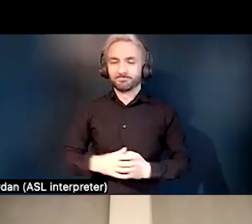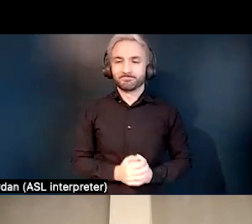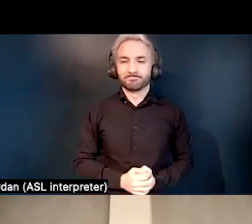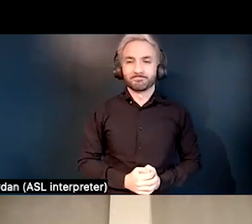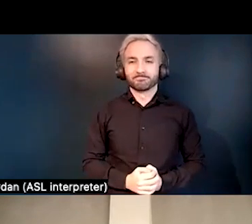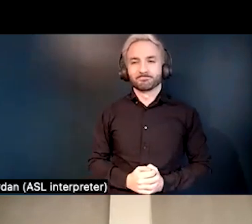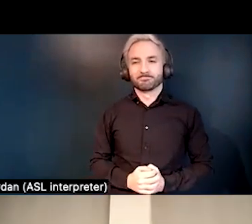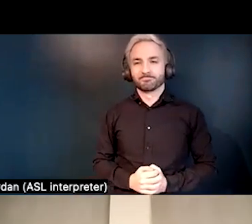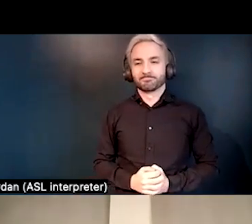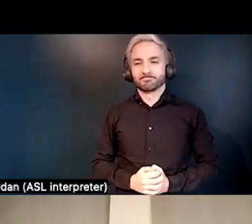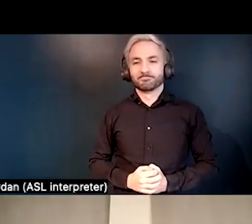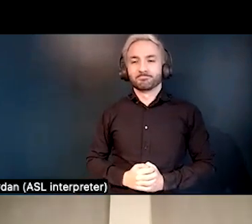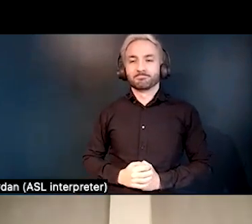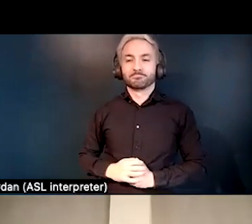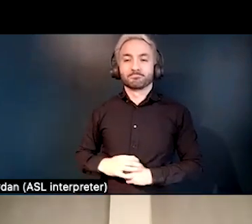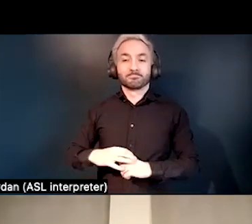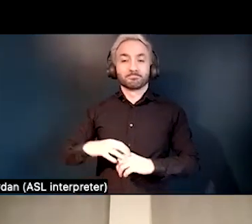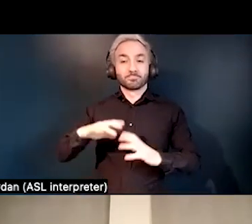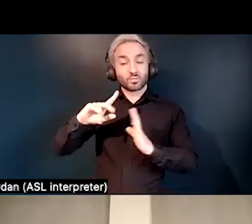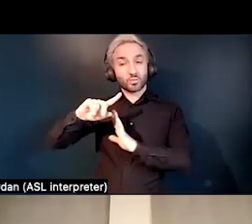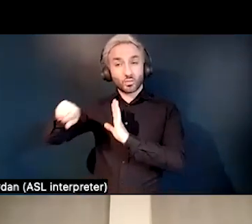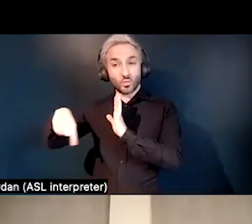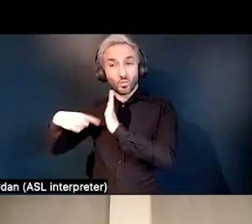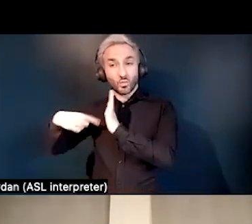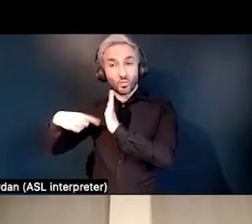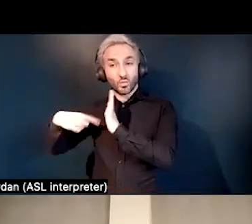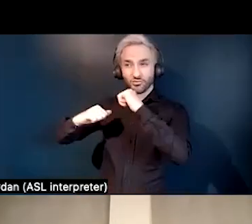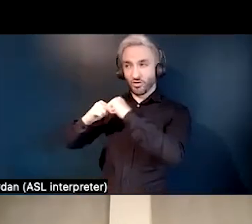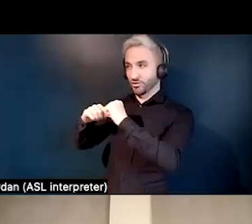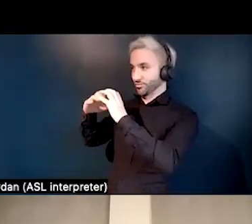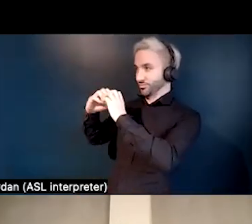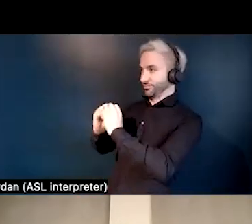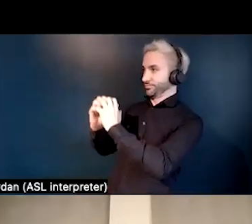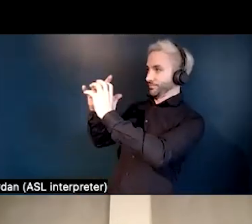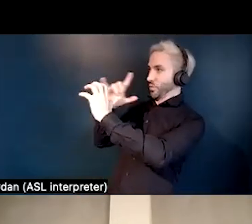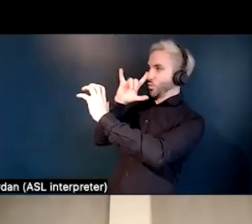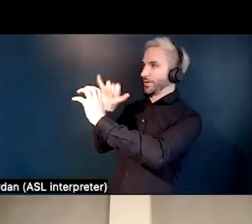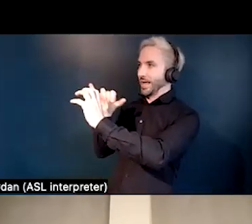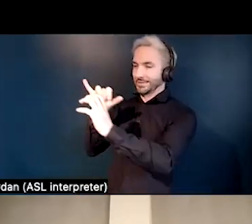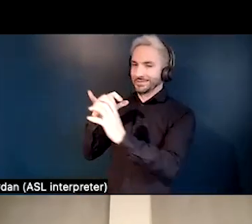of the different supply chains vary by type of publishing. So what you see in